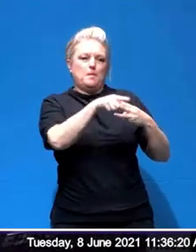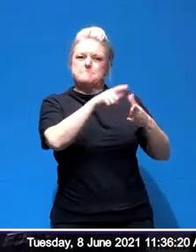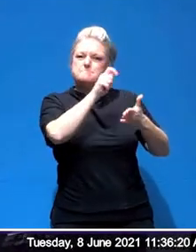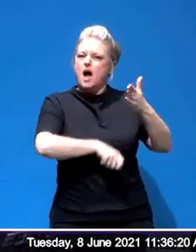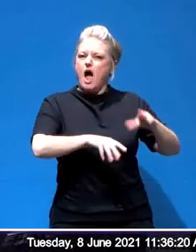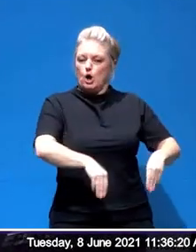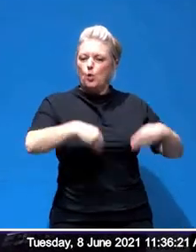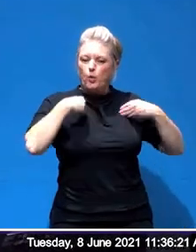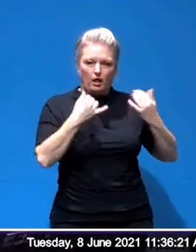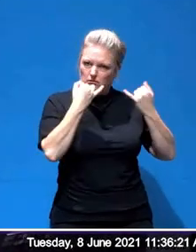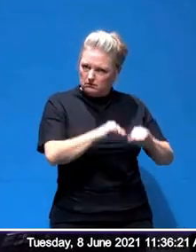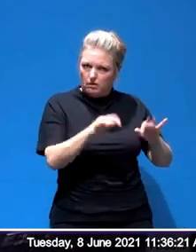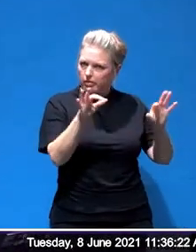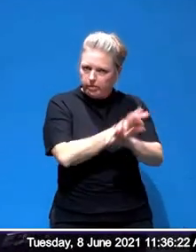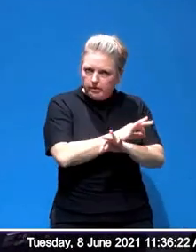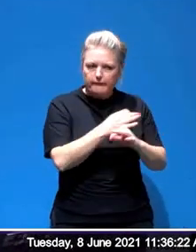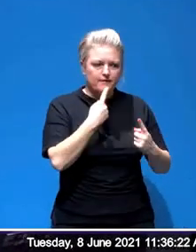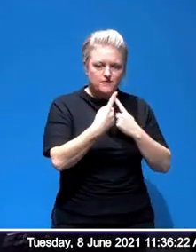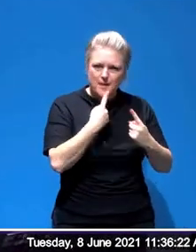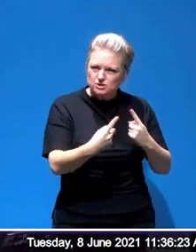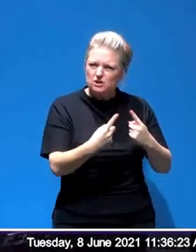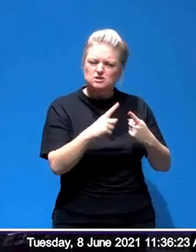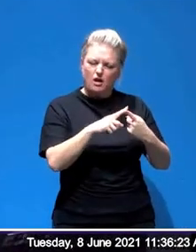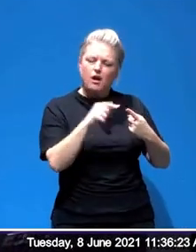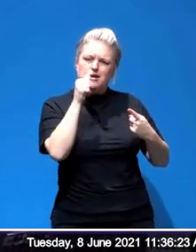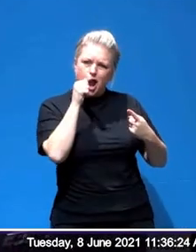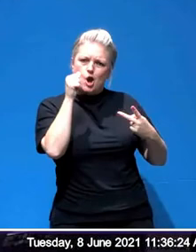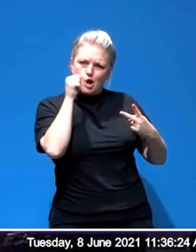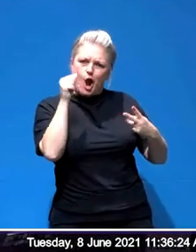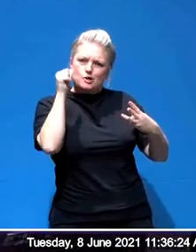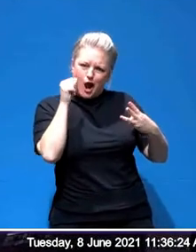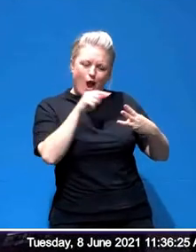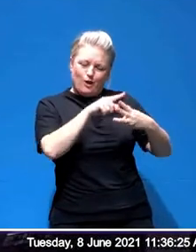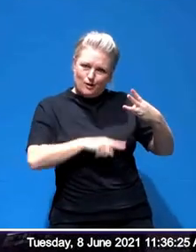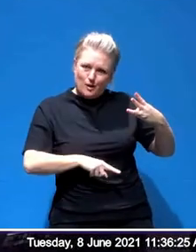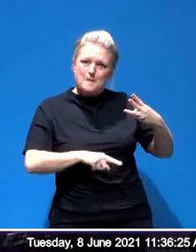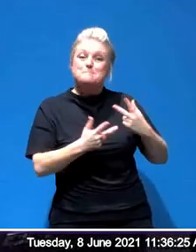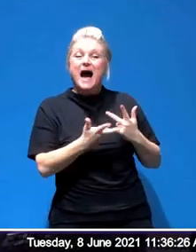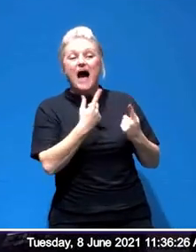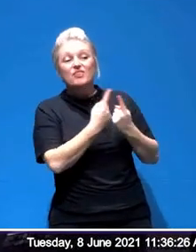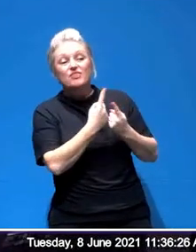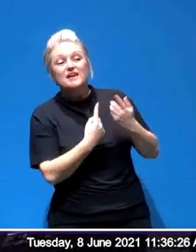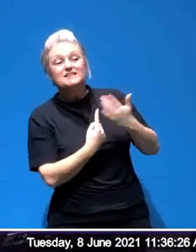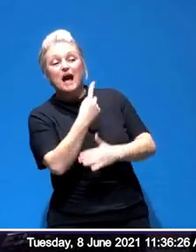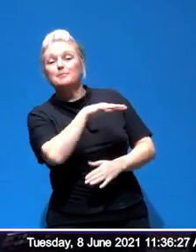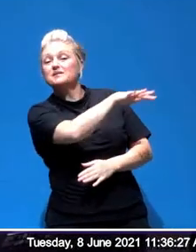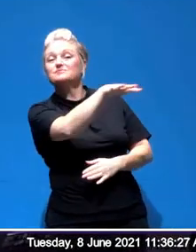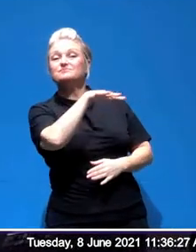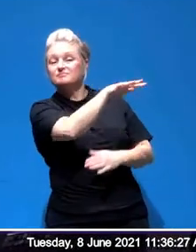So I don't know if that's --- it's probably, at the time I thought maybe it